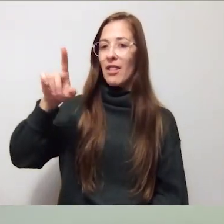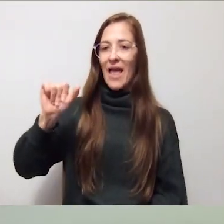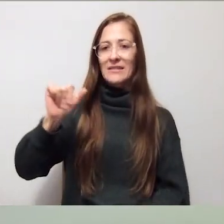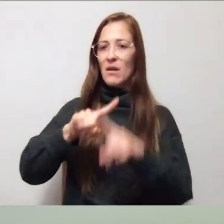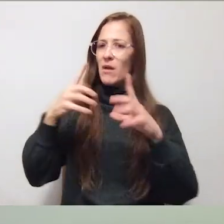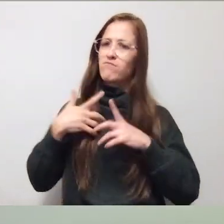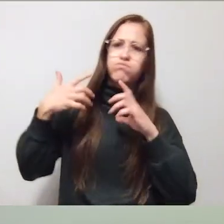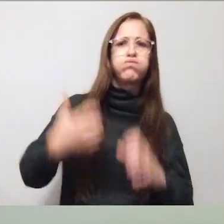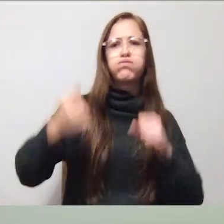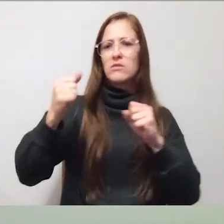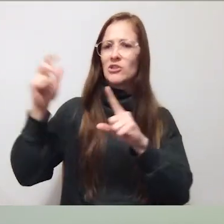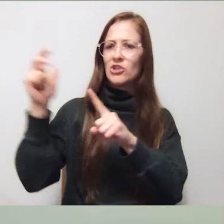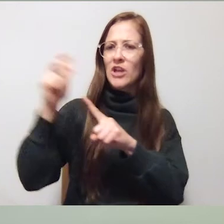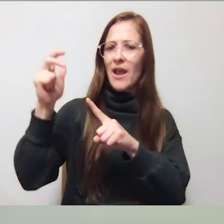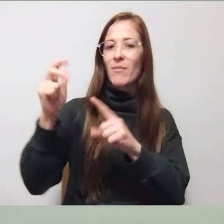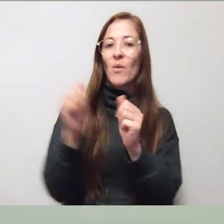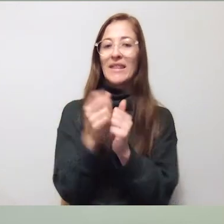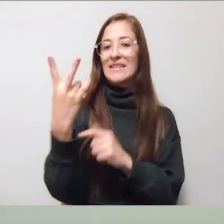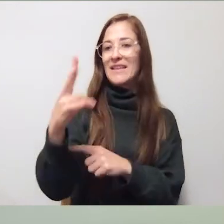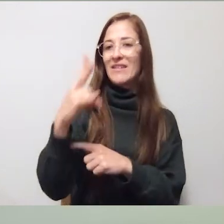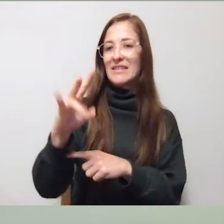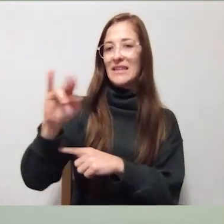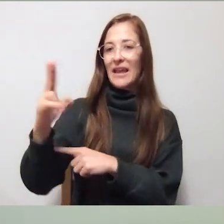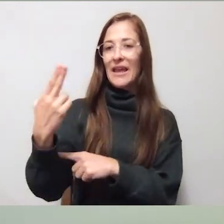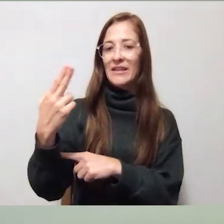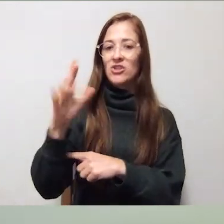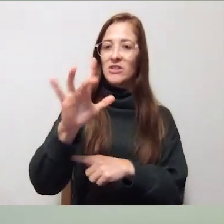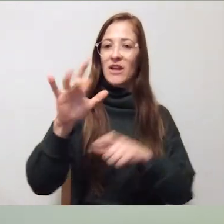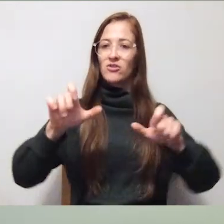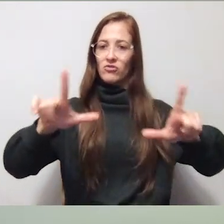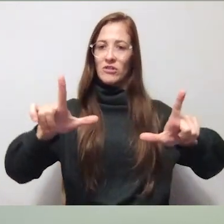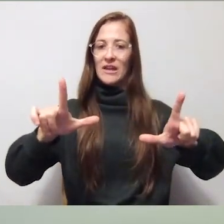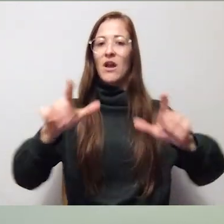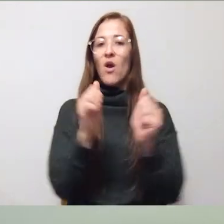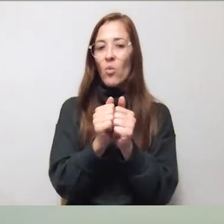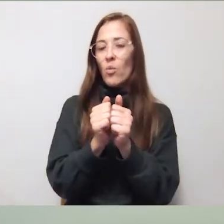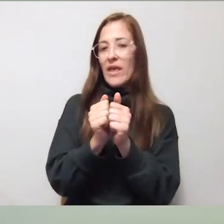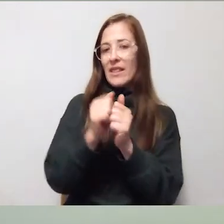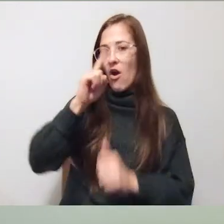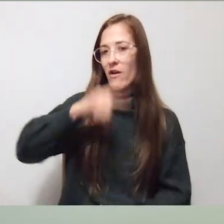So it comes with a 17-inch touch screen, but it has artificial intelligence, so it learns with you.